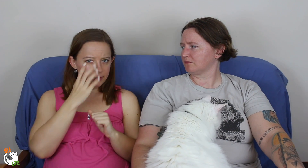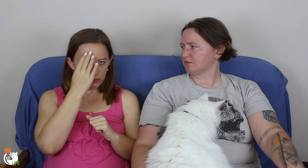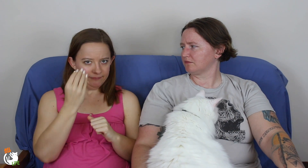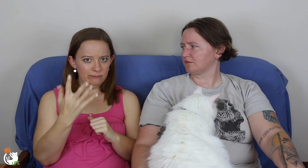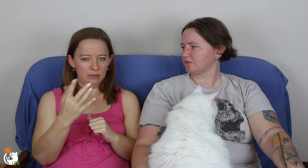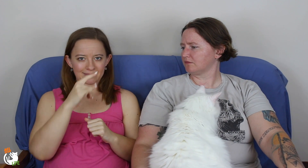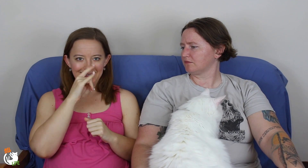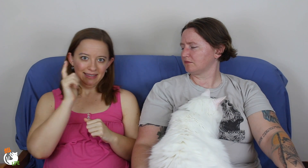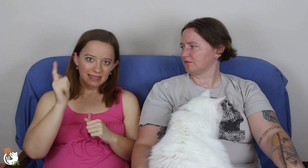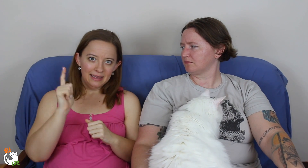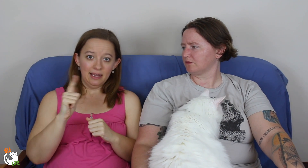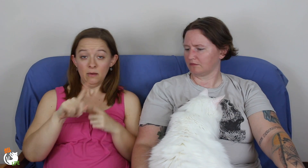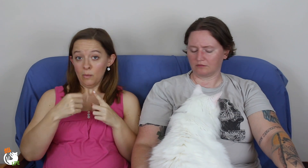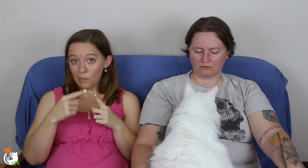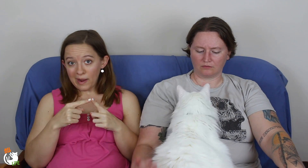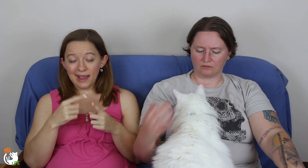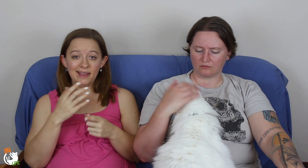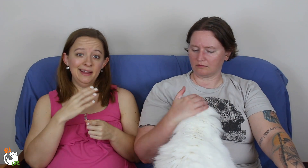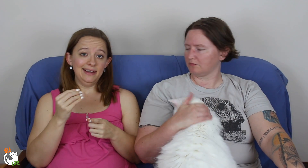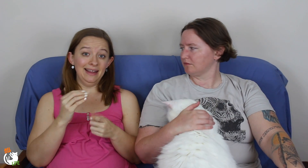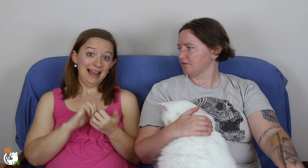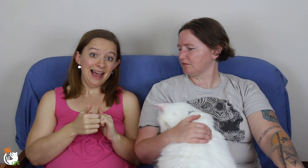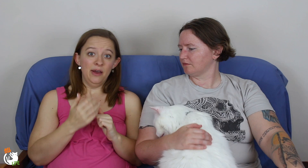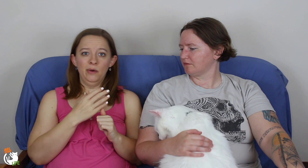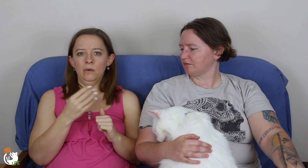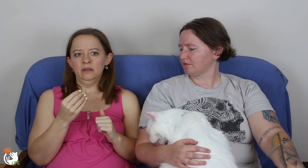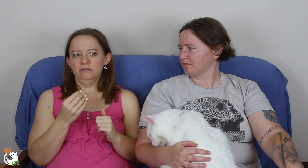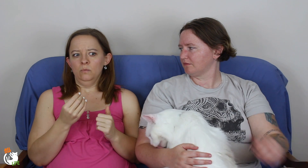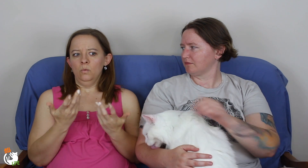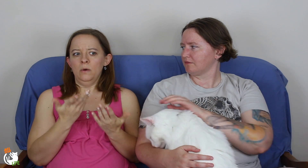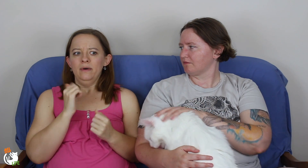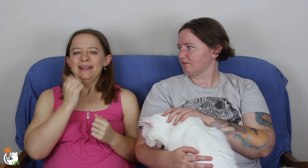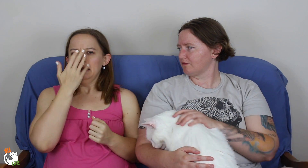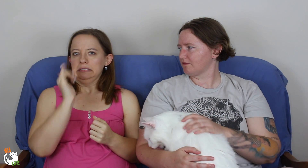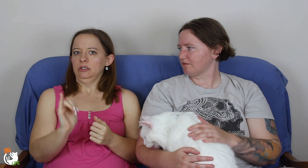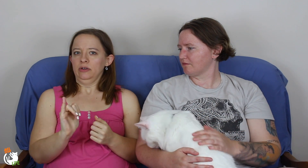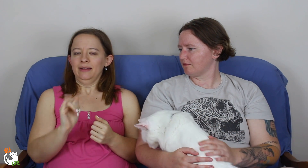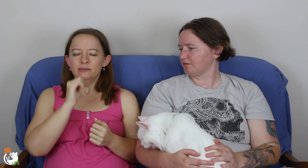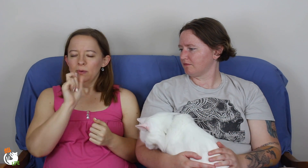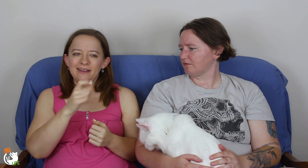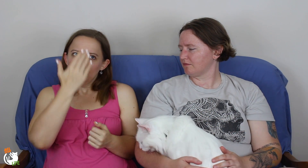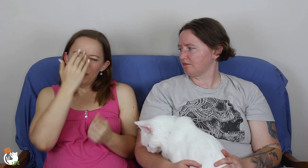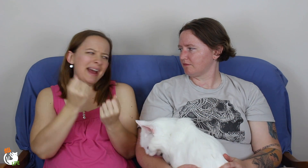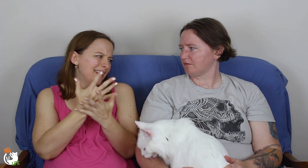how are we going to inform the child later? When and how and what is that going to look like?